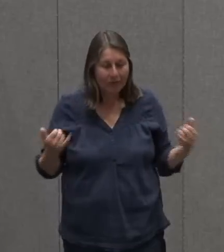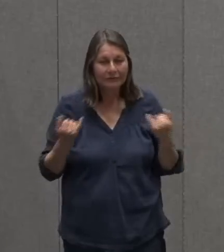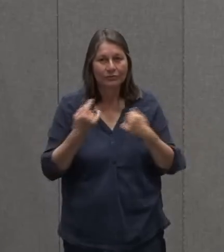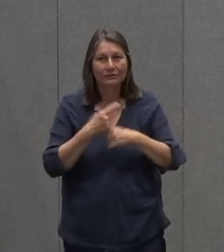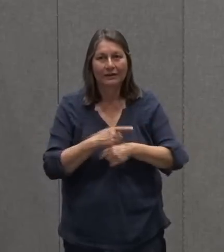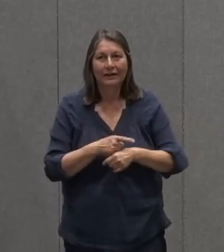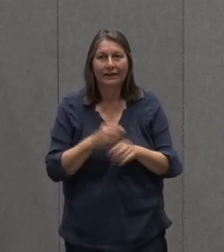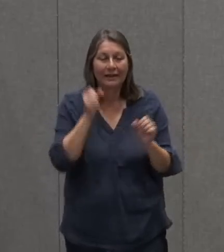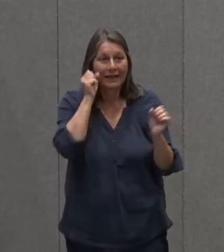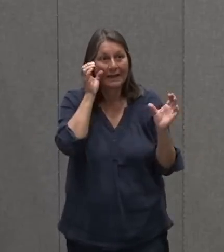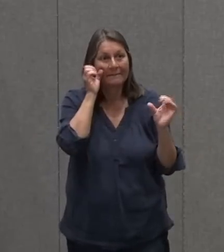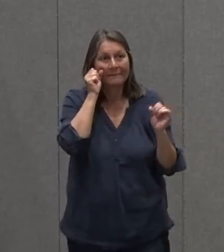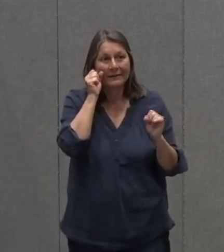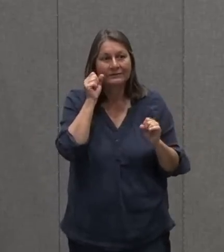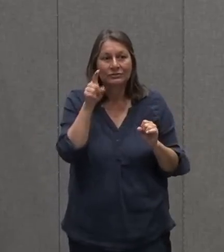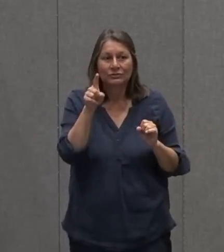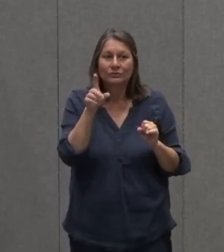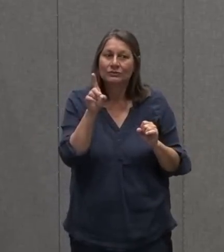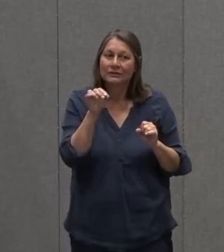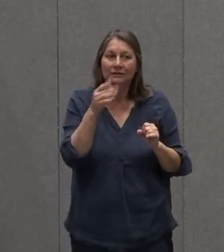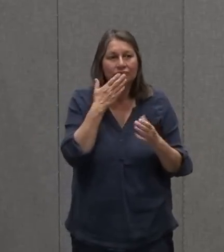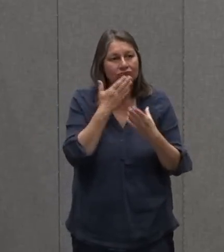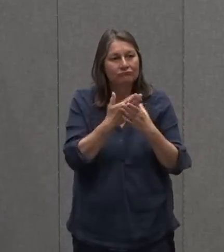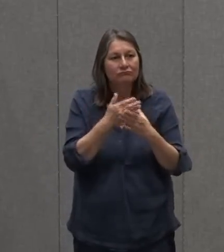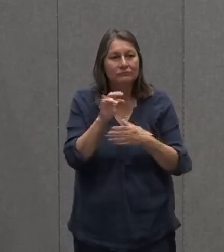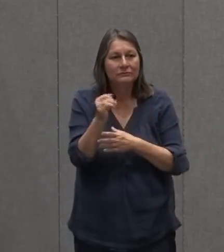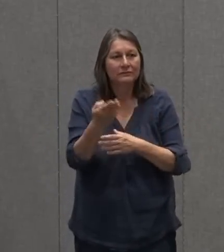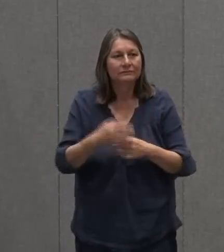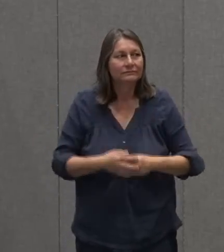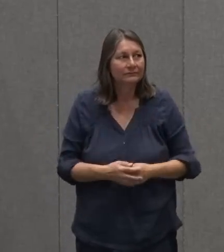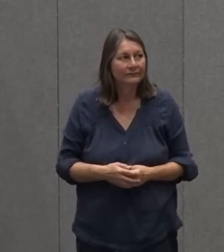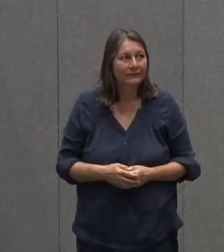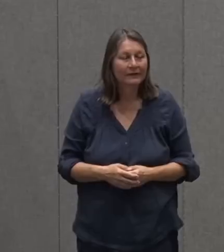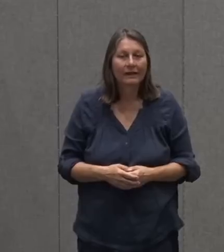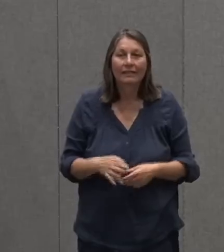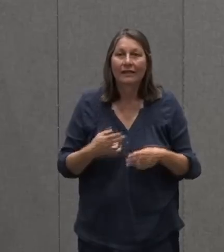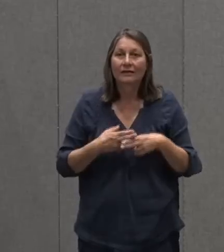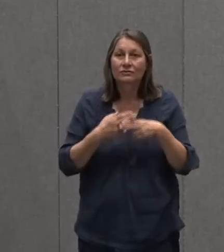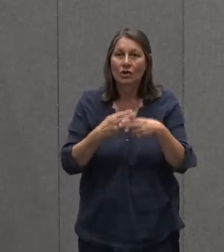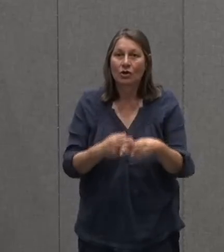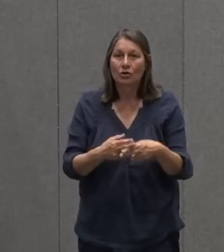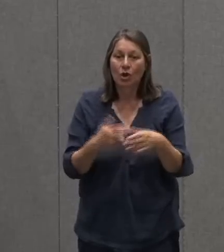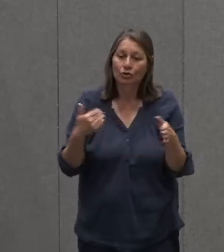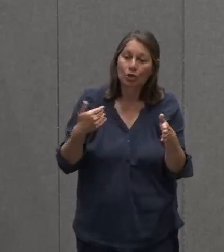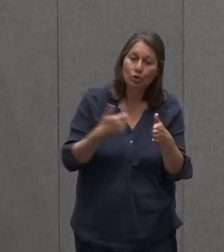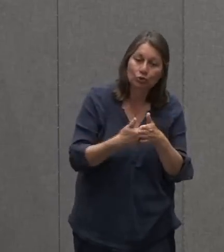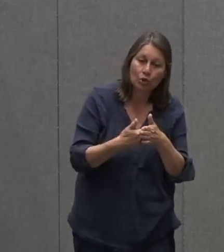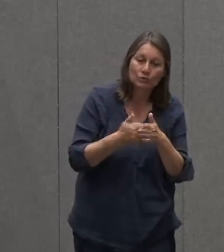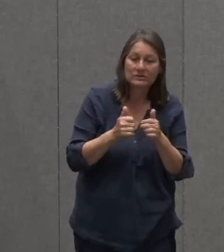It's you guys did an amazing job. That is called close, far or in-between